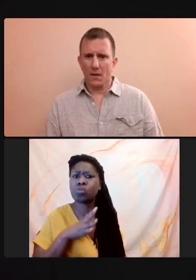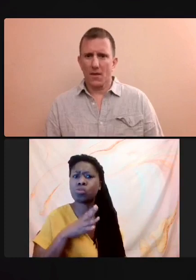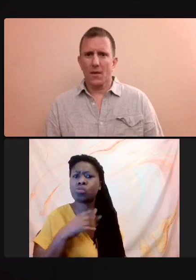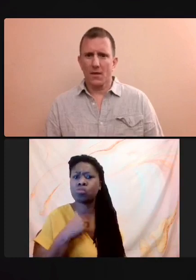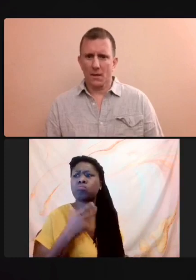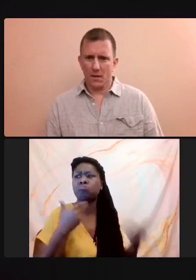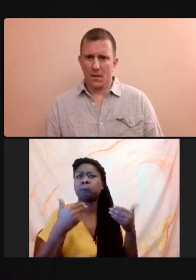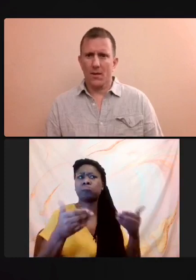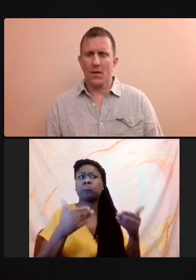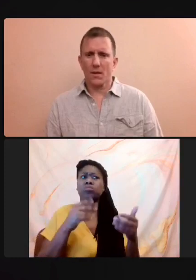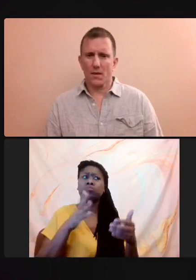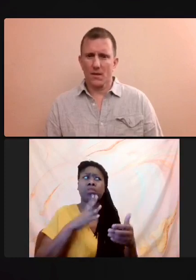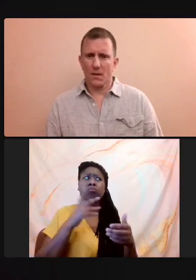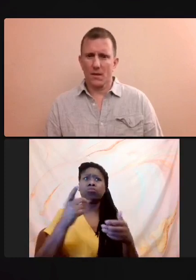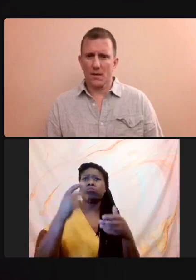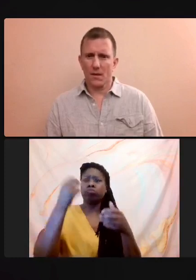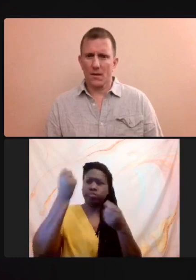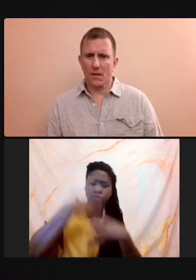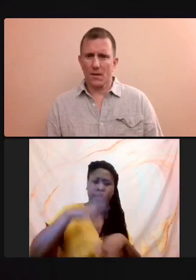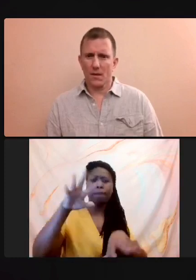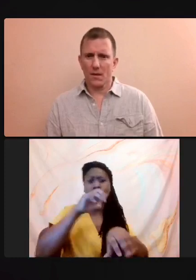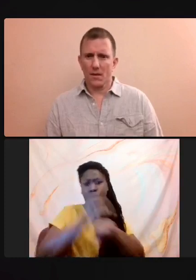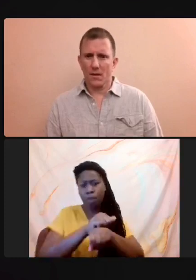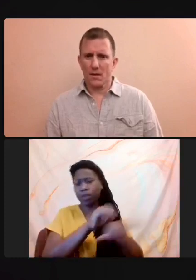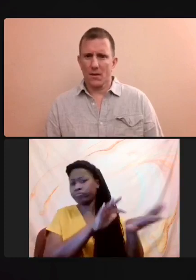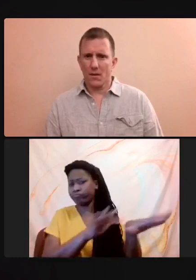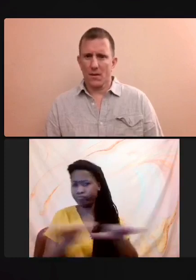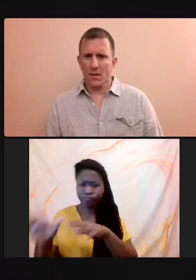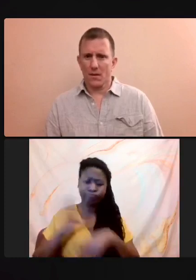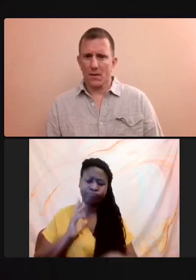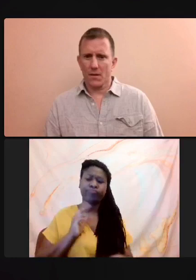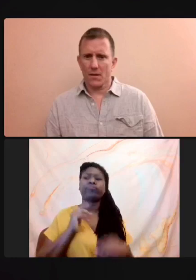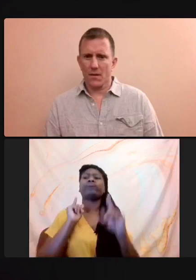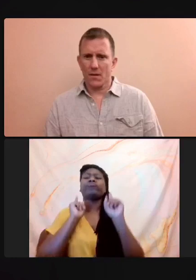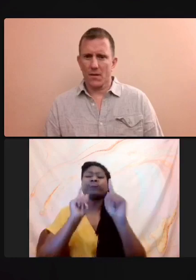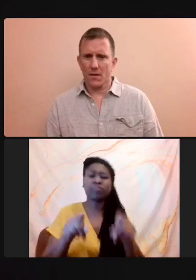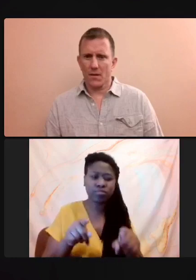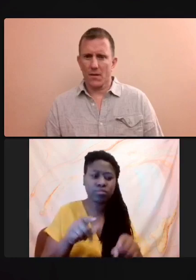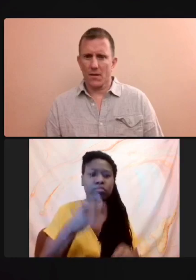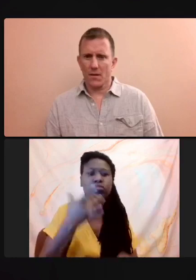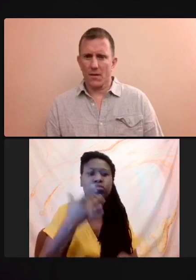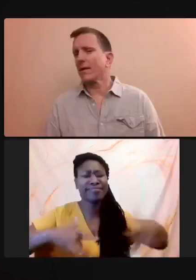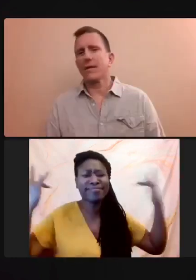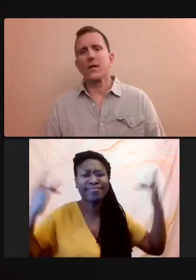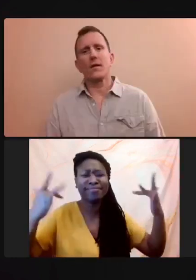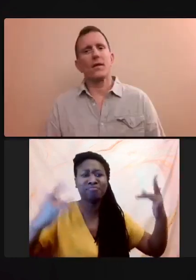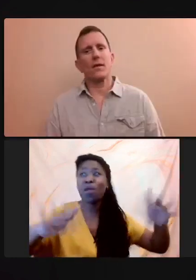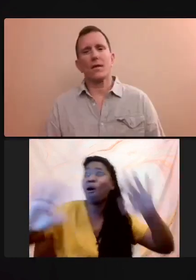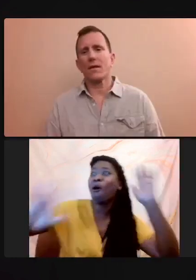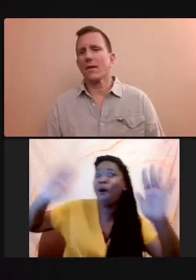And so I was working with these clients that were not black. Right. And there was a struggle.